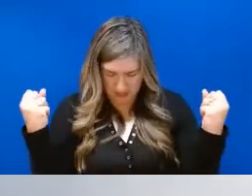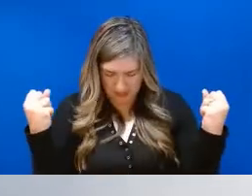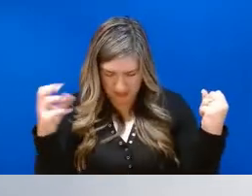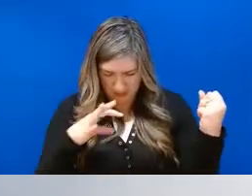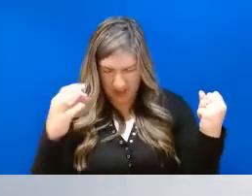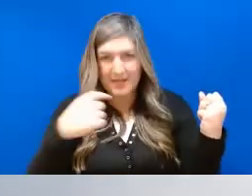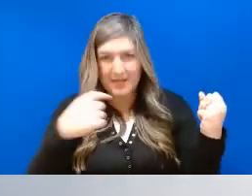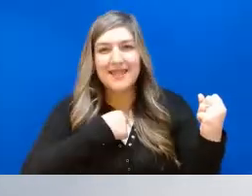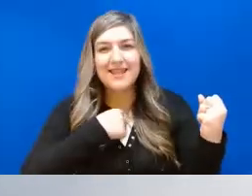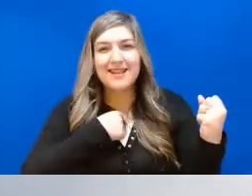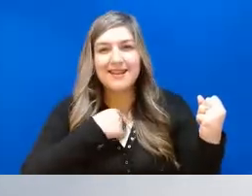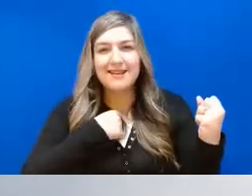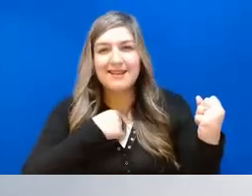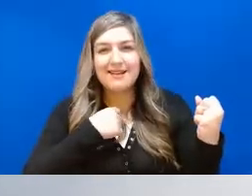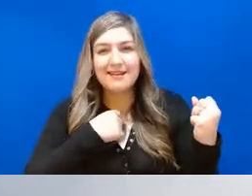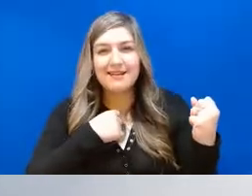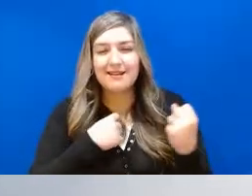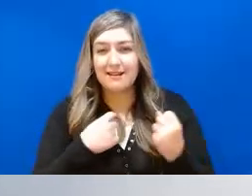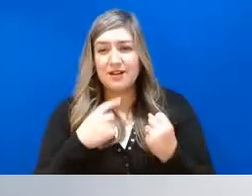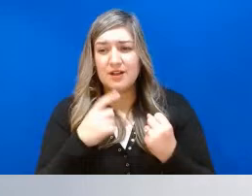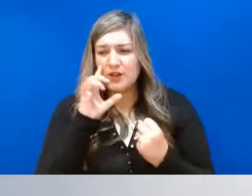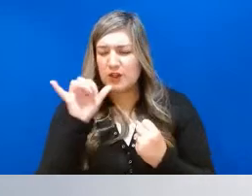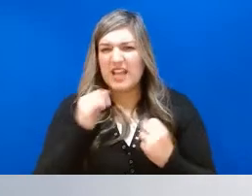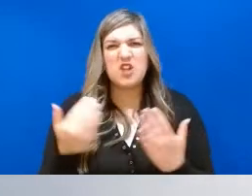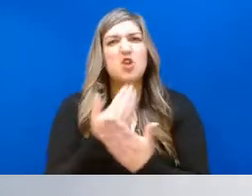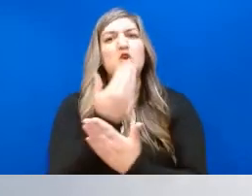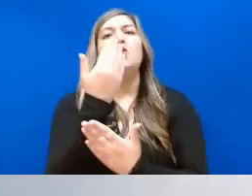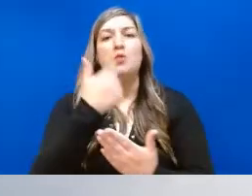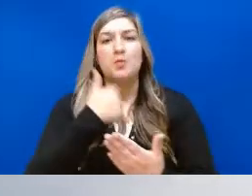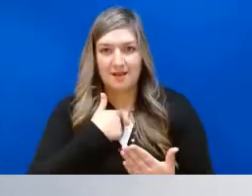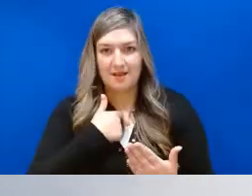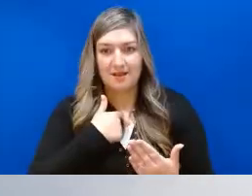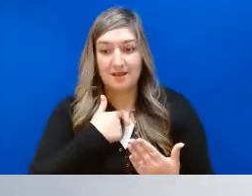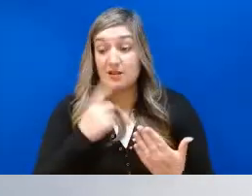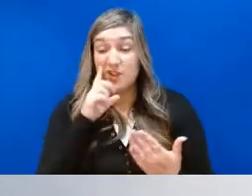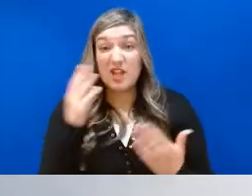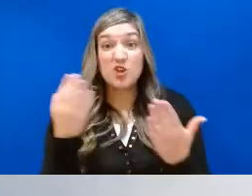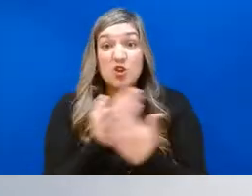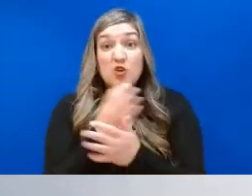To reinvent yourself or reestablish what your values were?